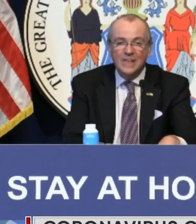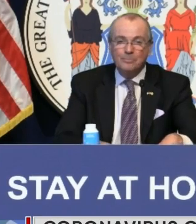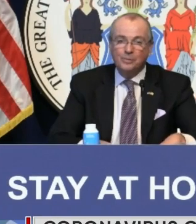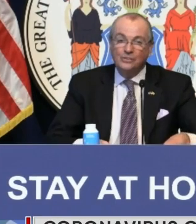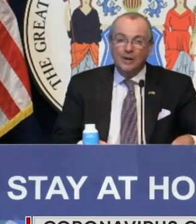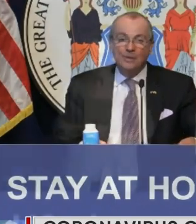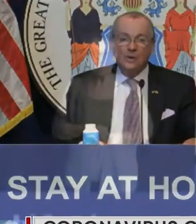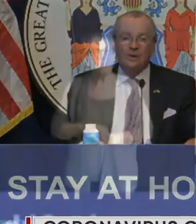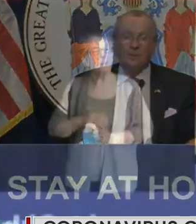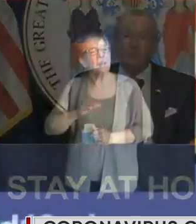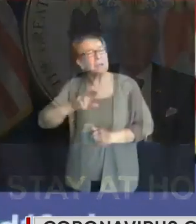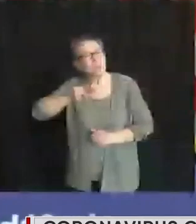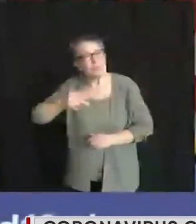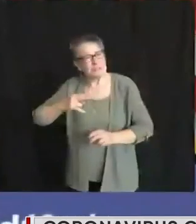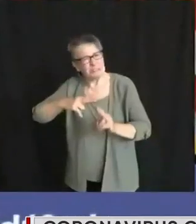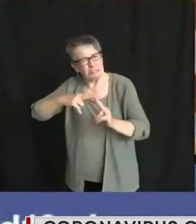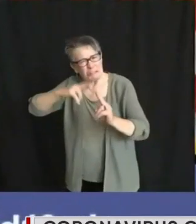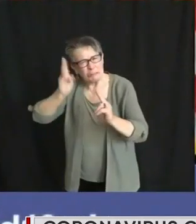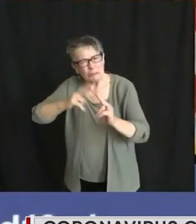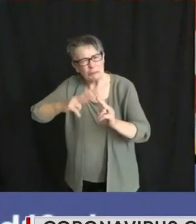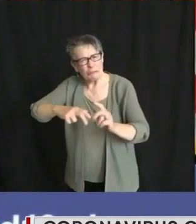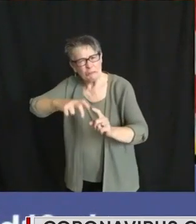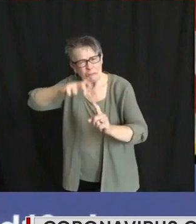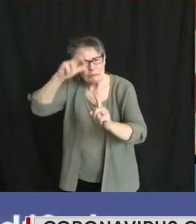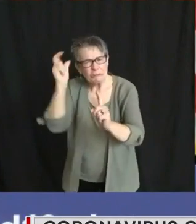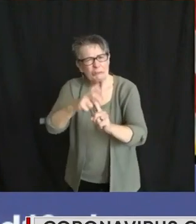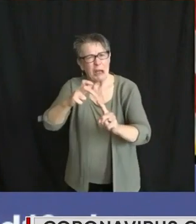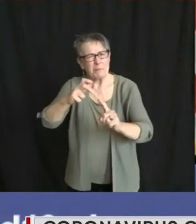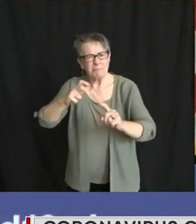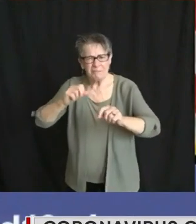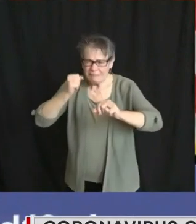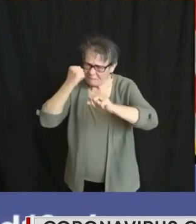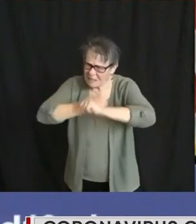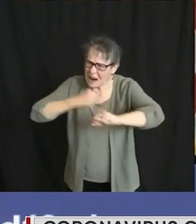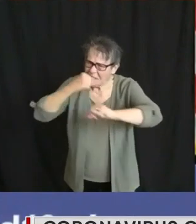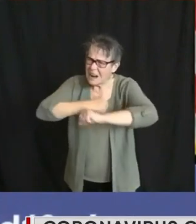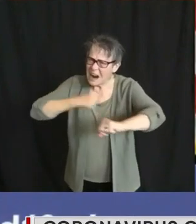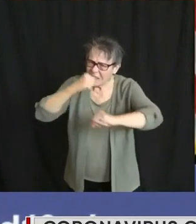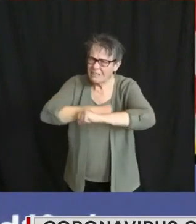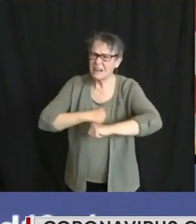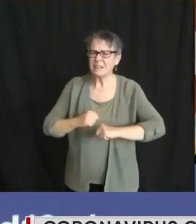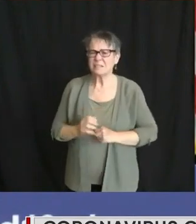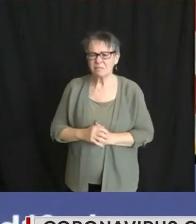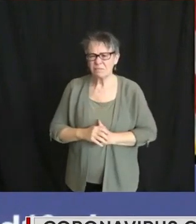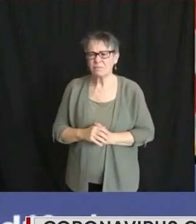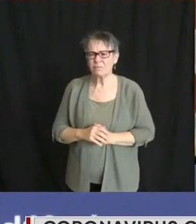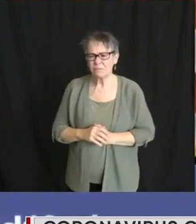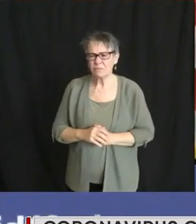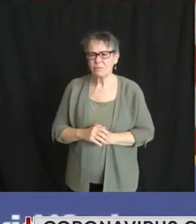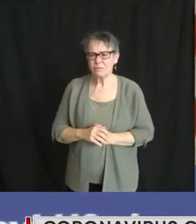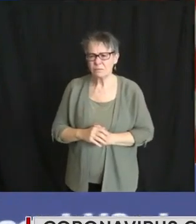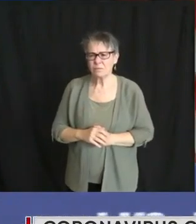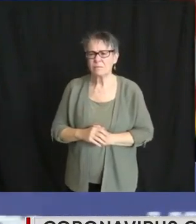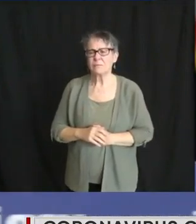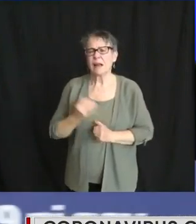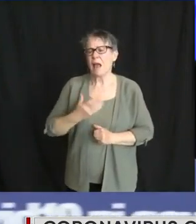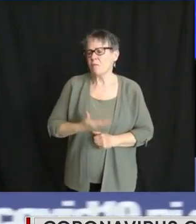YOU. WE WILL GET THERE TOGETHER. WE ARE ONE NEW JERSEY FAMILY. REMEMBER, WE ARE NEW JERSEY.